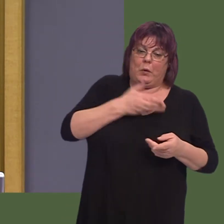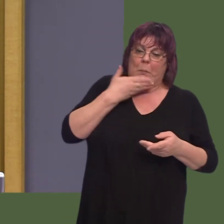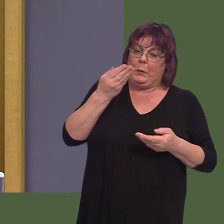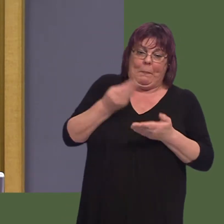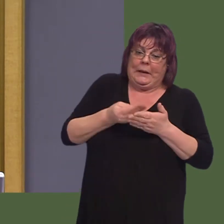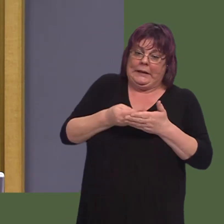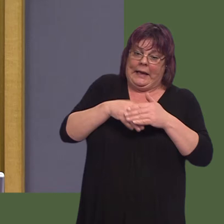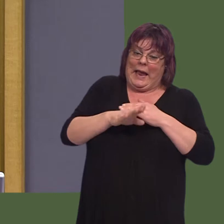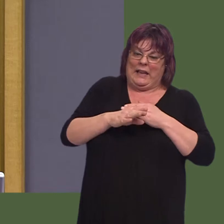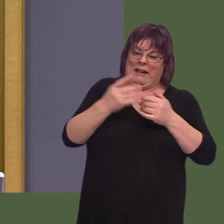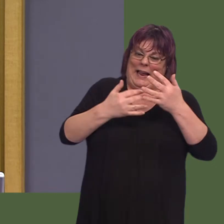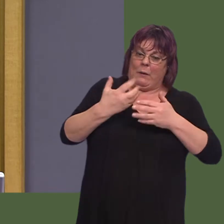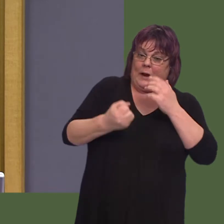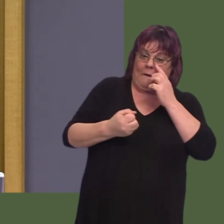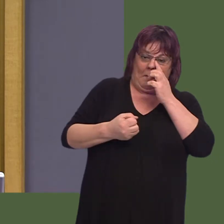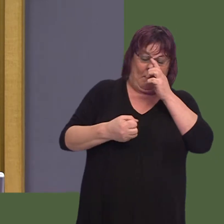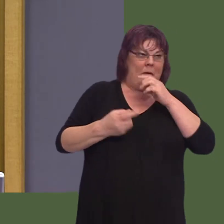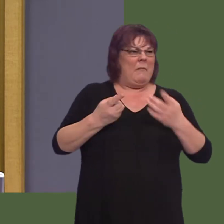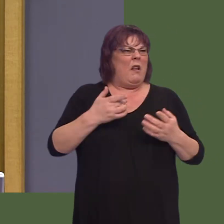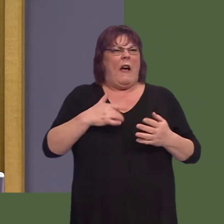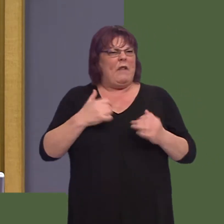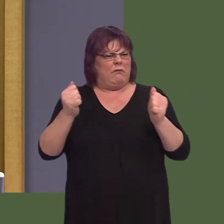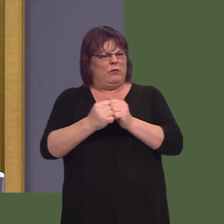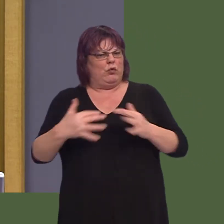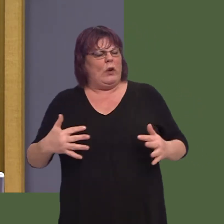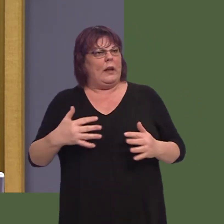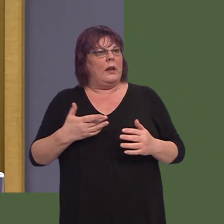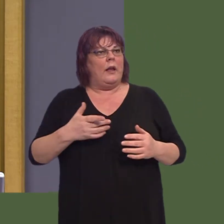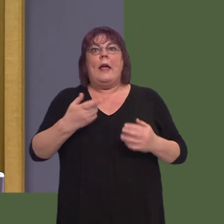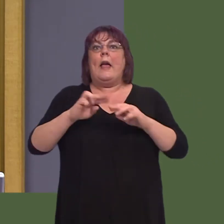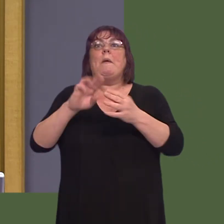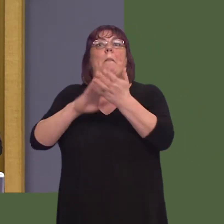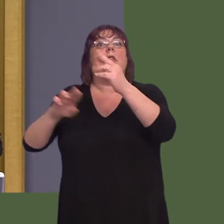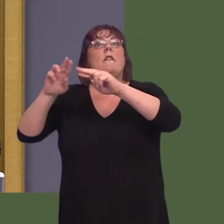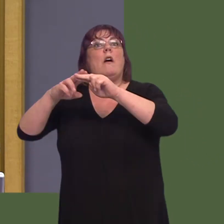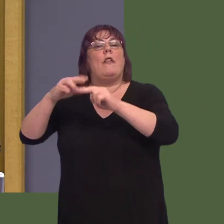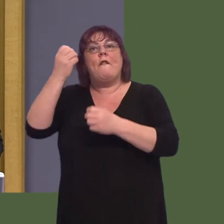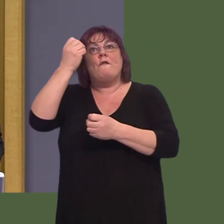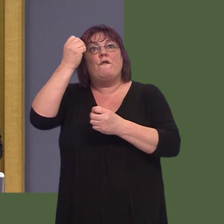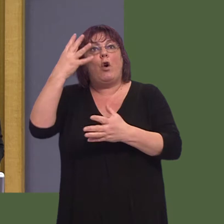child will go hungry in school because someone, somewhere along the line, has forgotten or